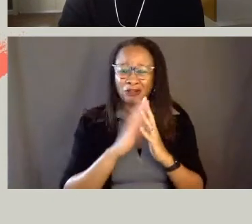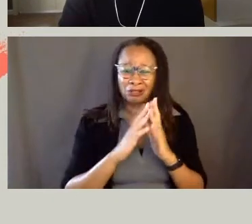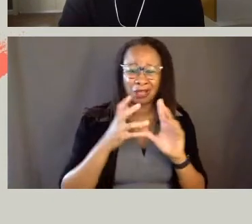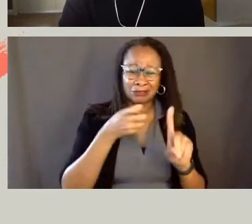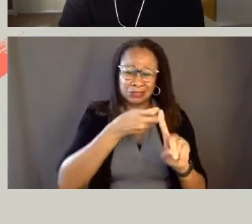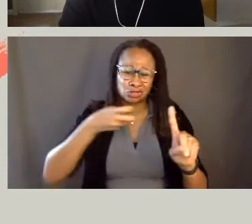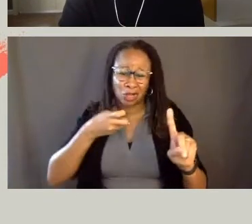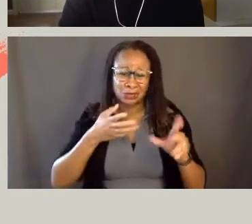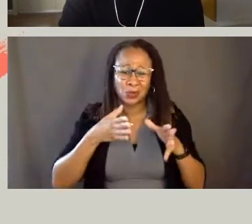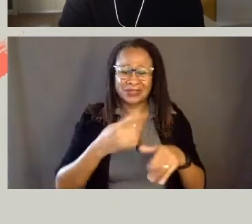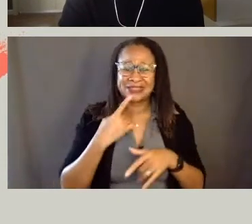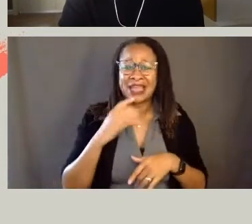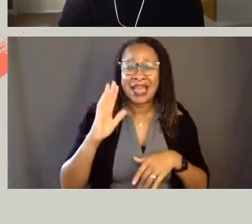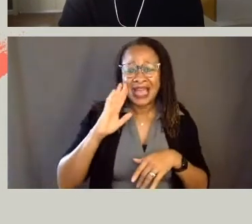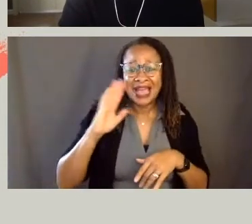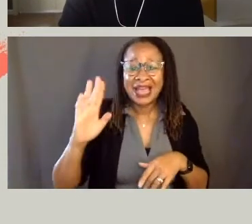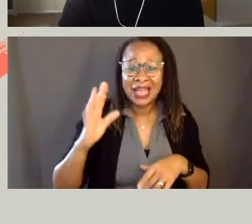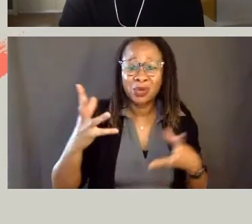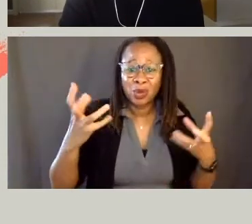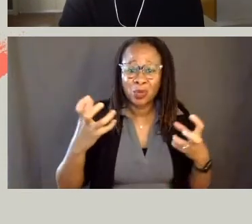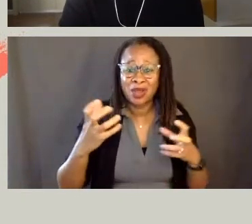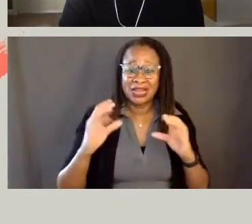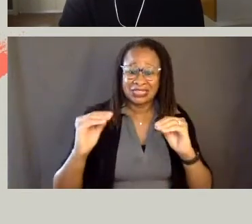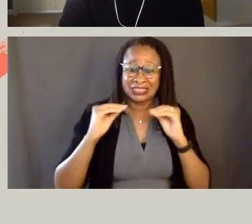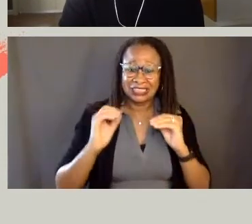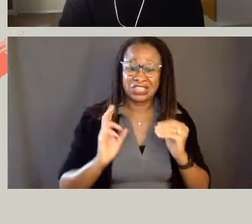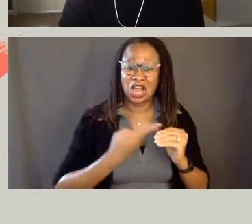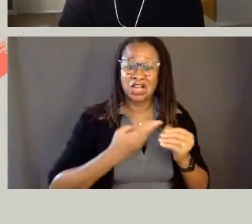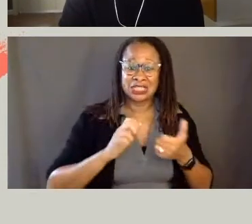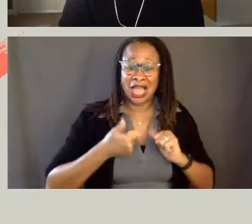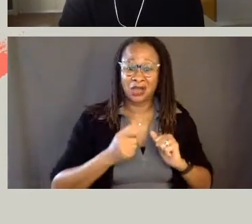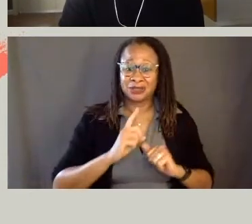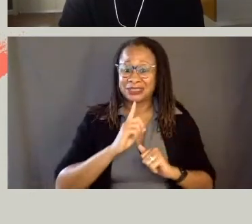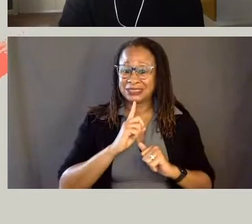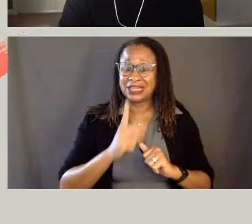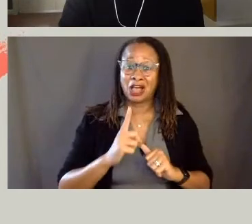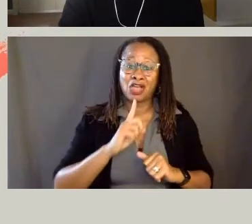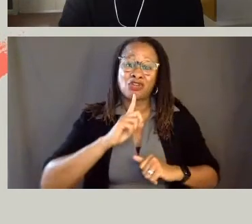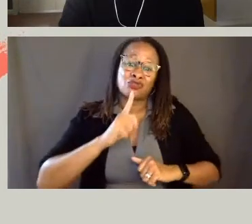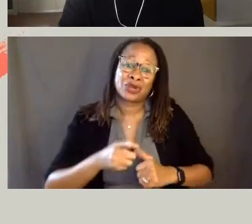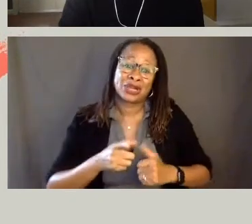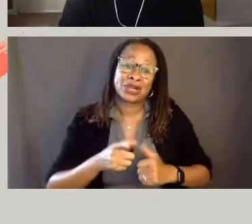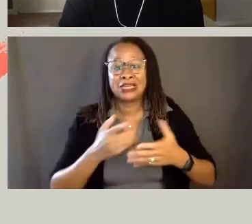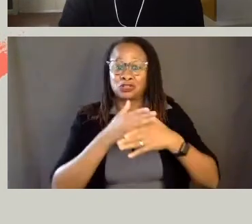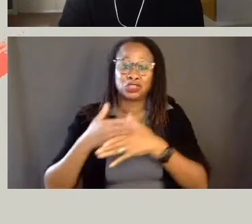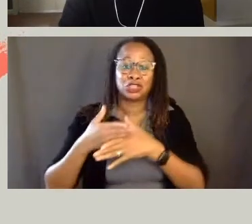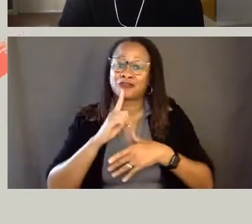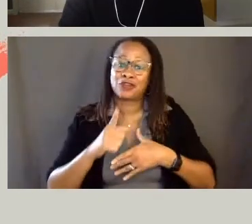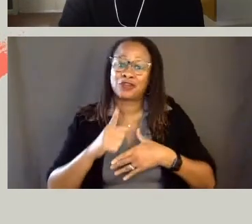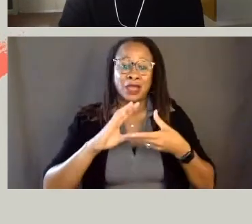of saying, hey, we wanna like, sort of come. Teach us like how to tell the really important stories about communities of color,